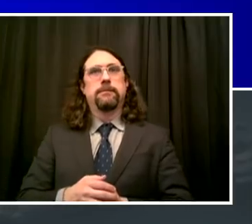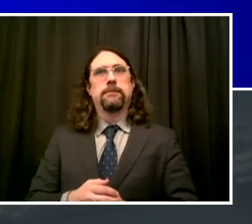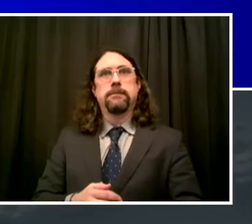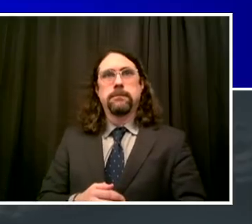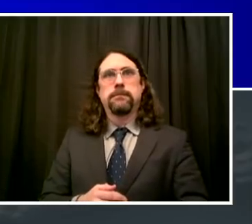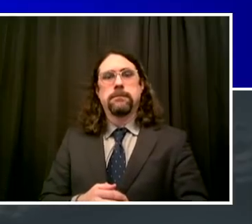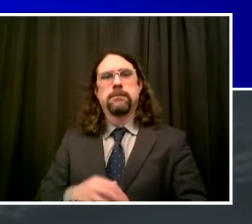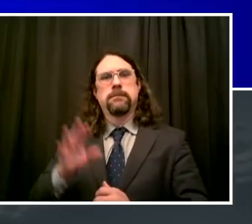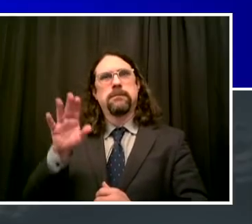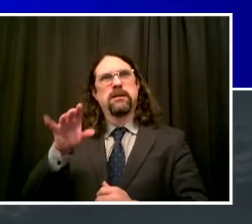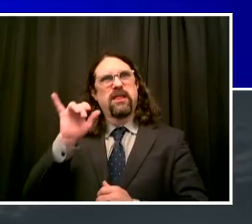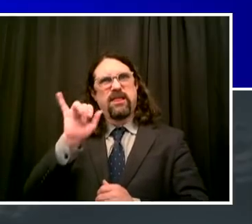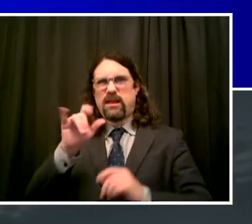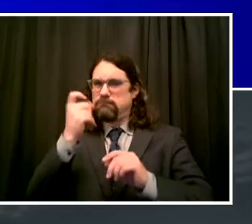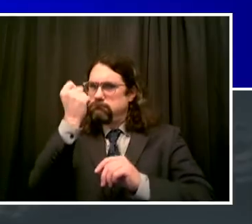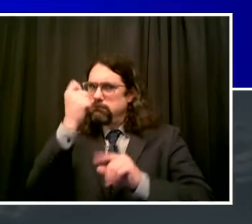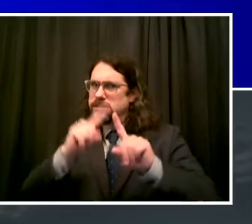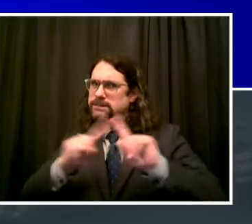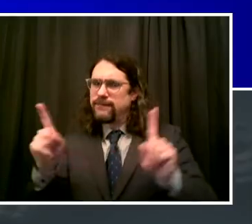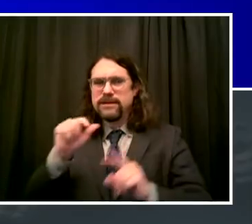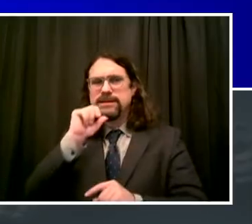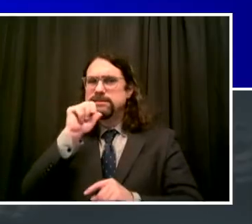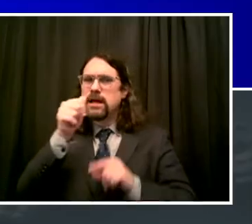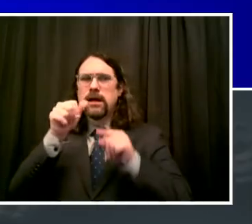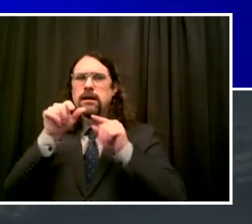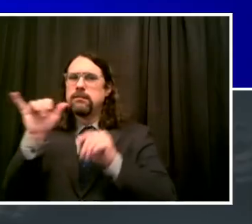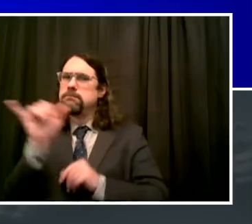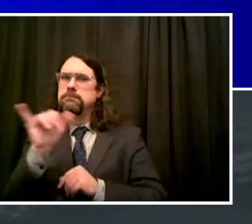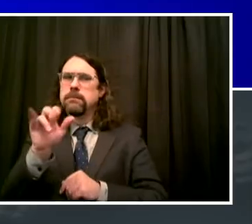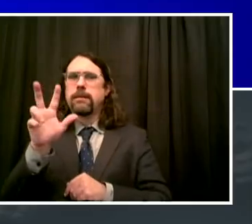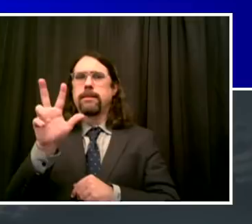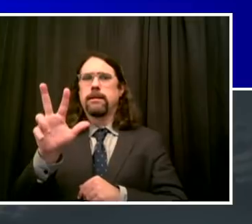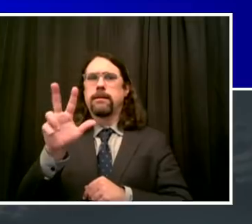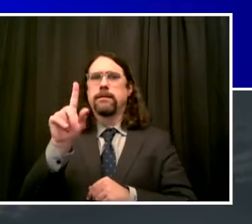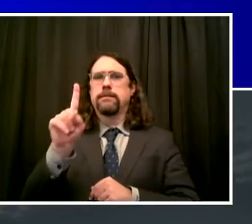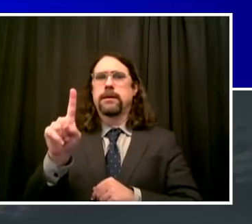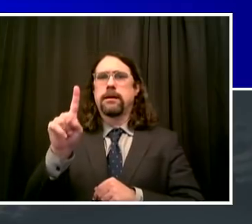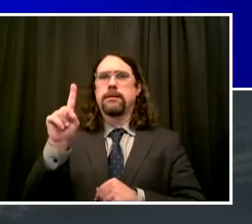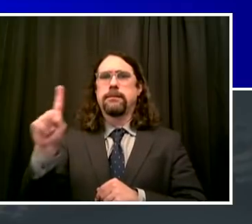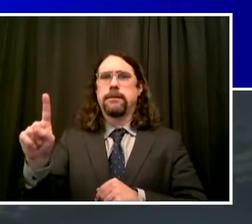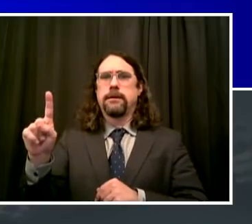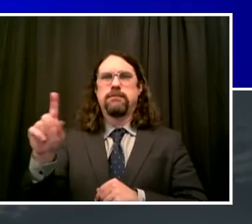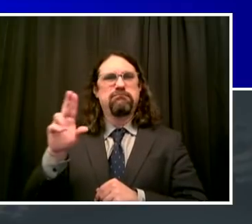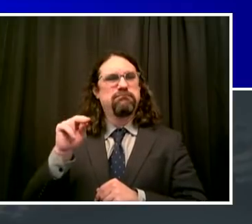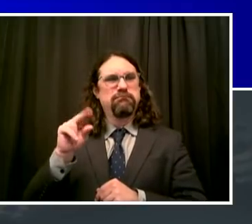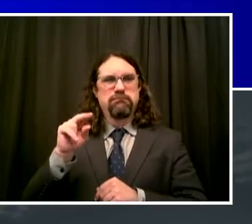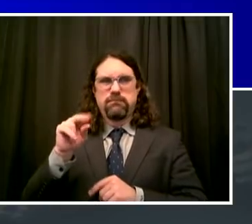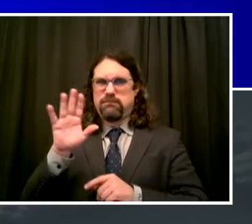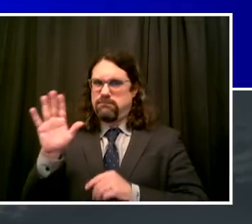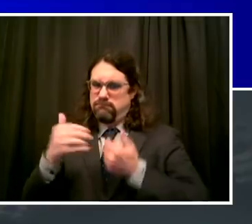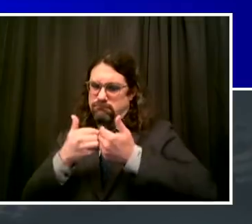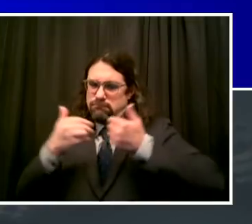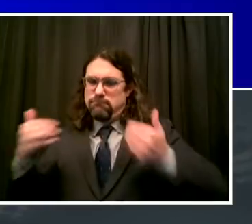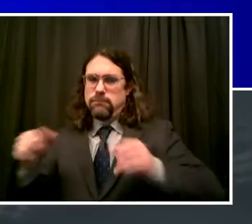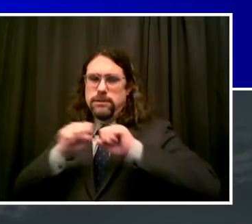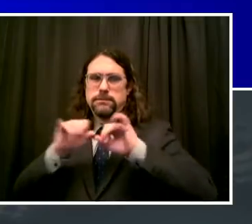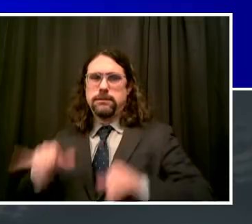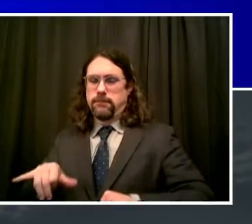BUT THE TELEMEDICINE IN THE CLINIC.